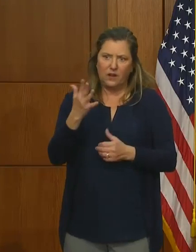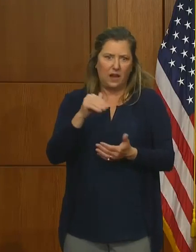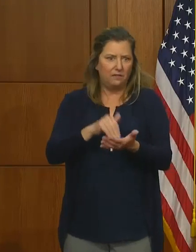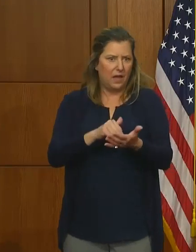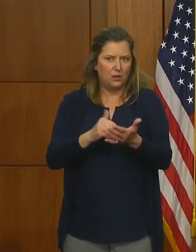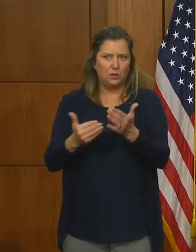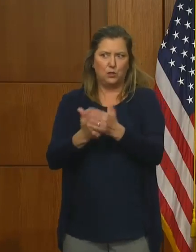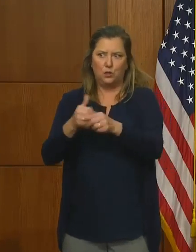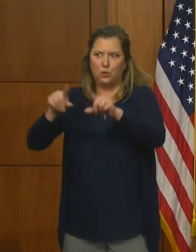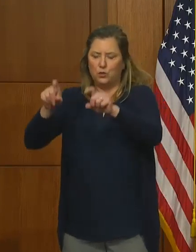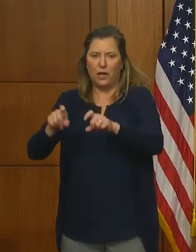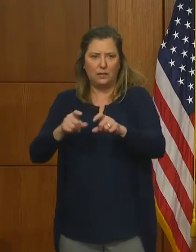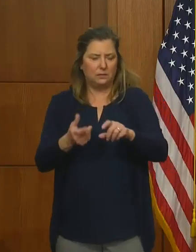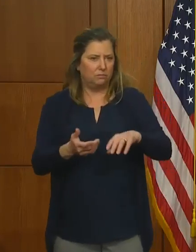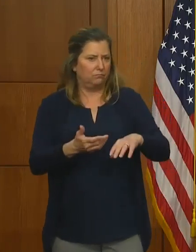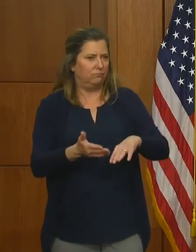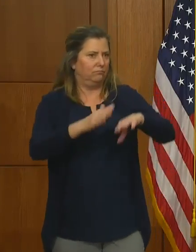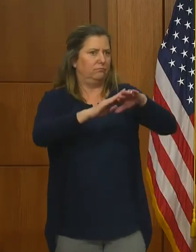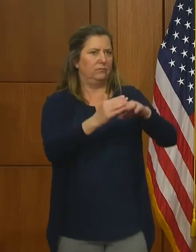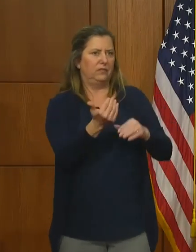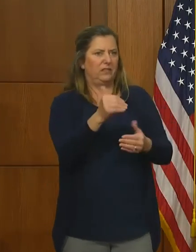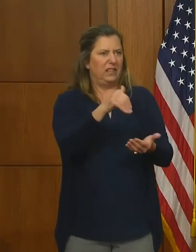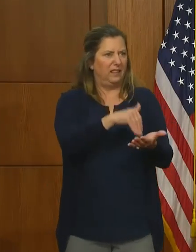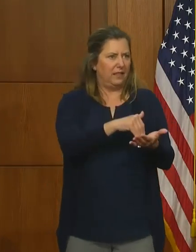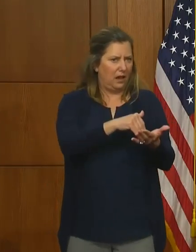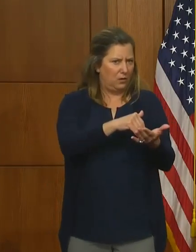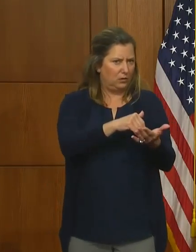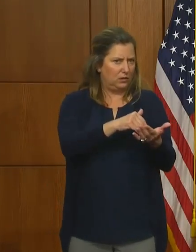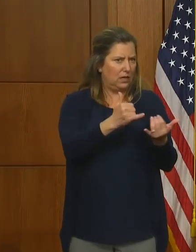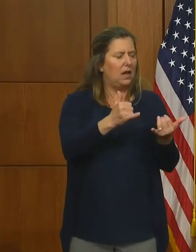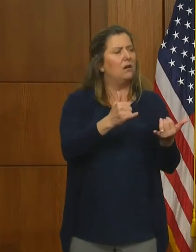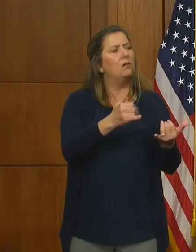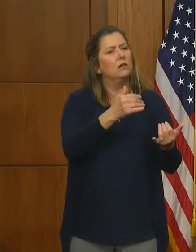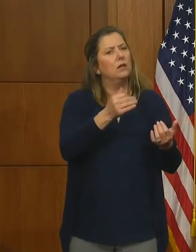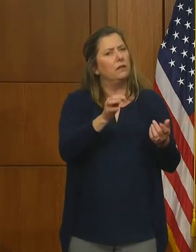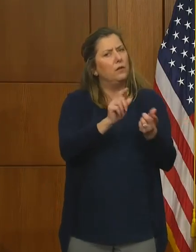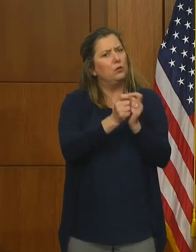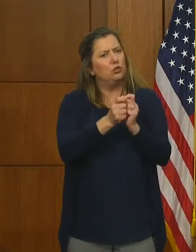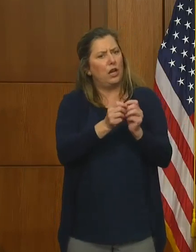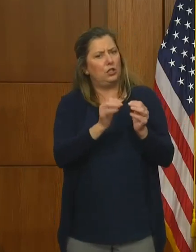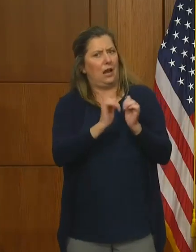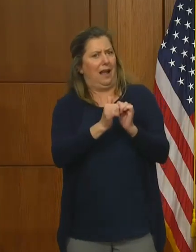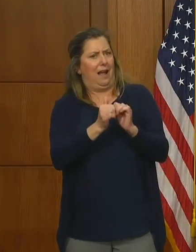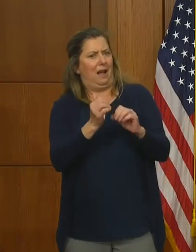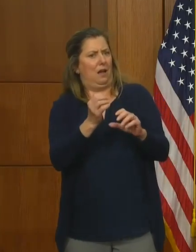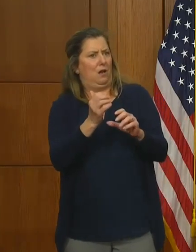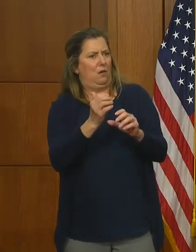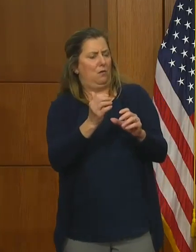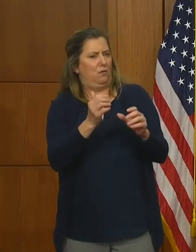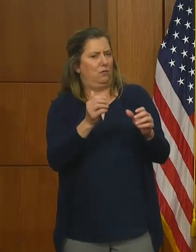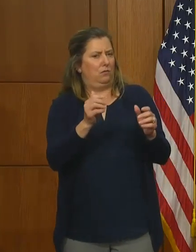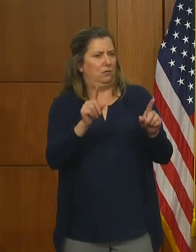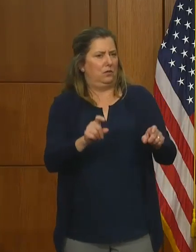ABOUT. FIVE THOUSAND NEW CASTLE.